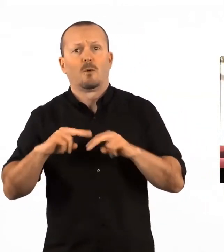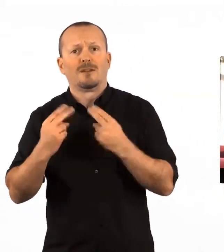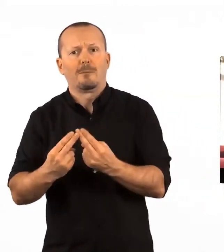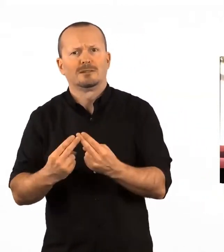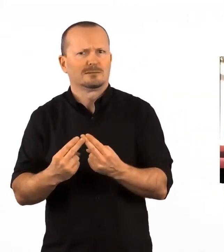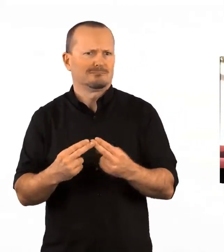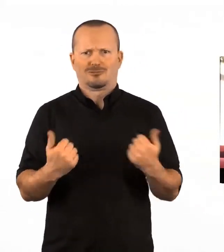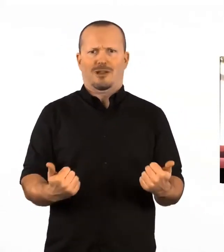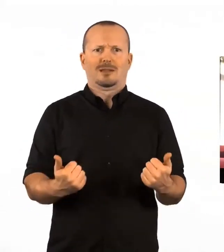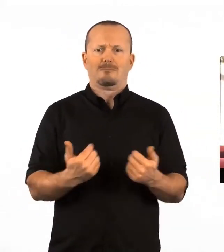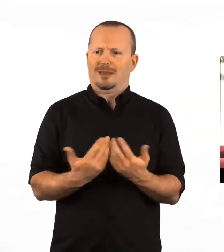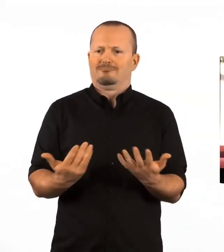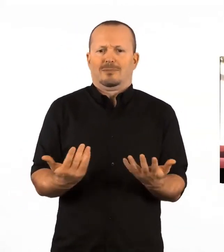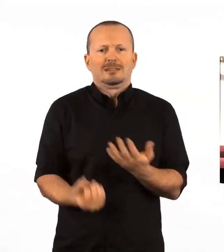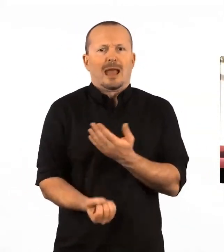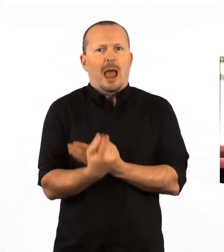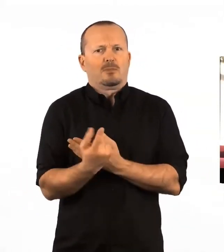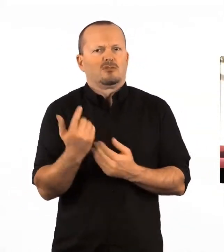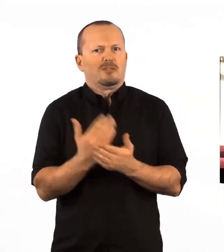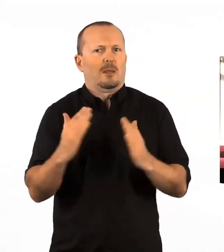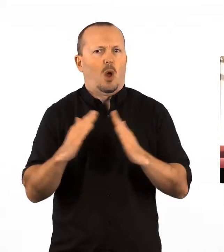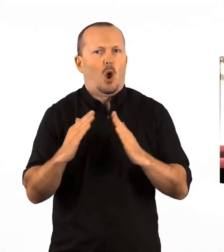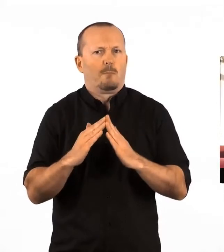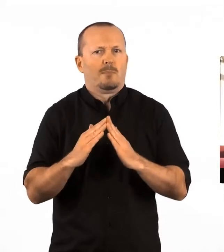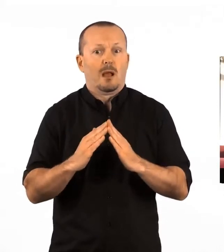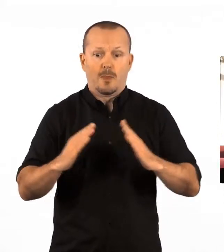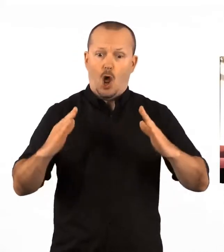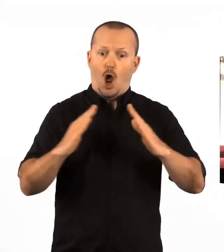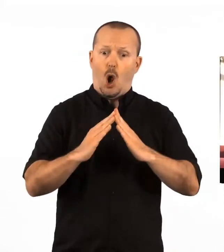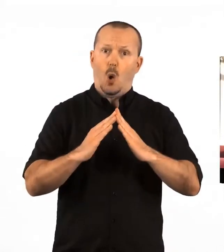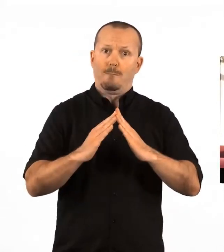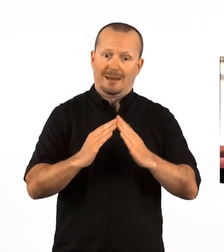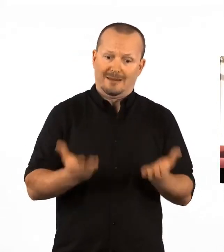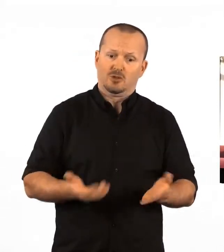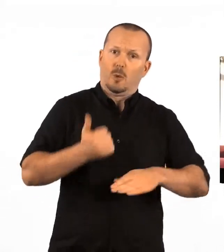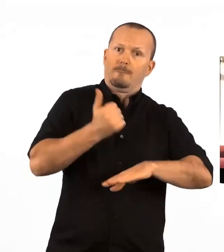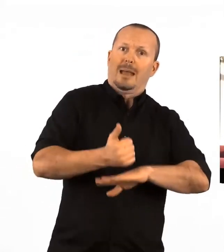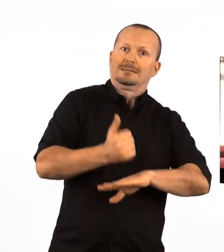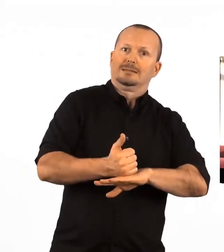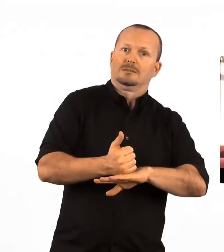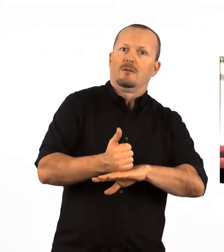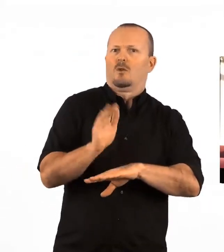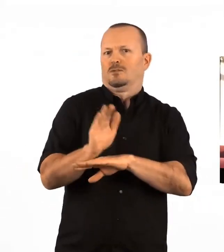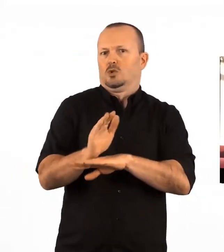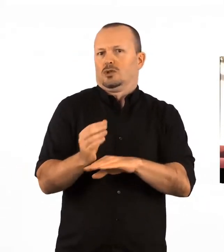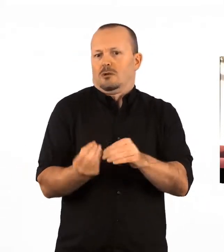like the home is where this occurs and that lays the foundation for future development